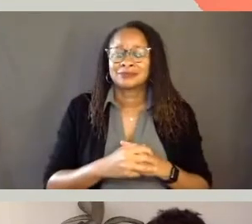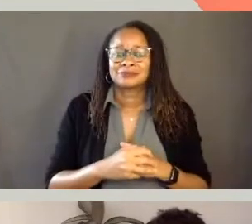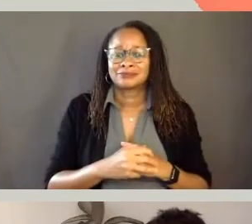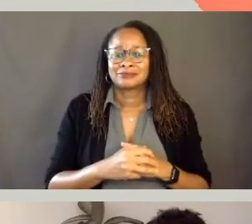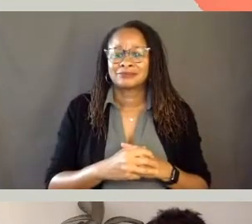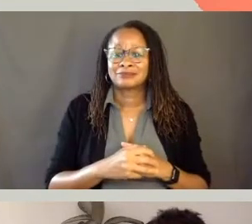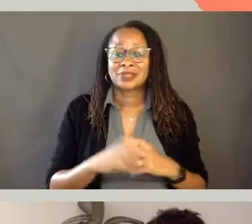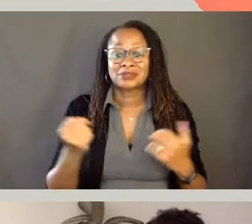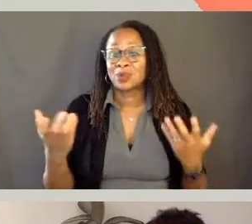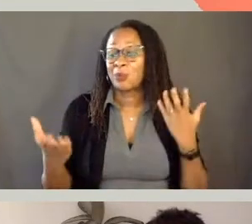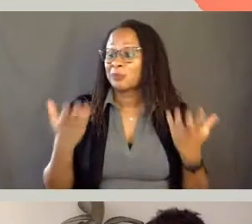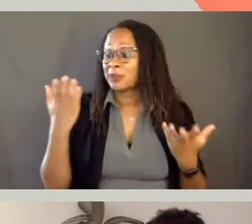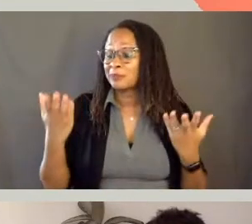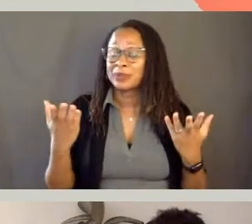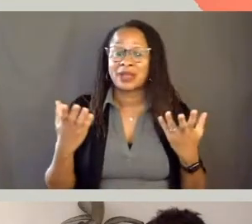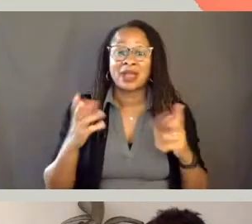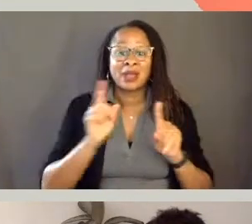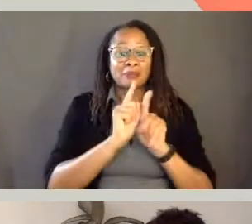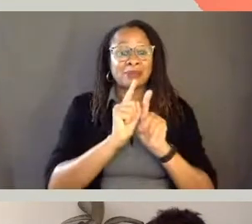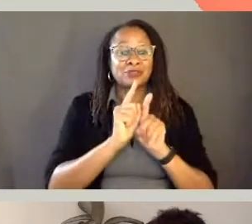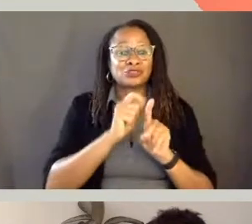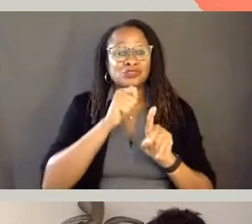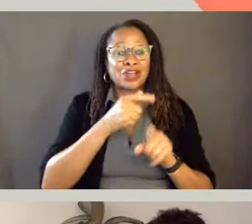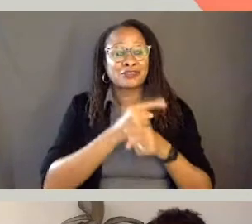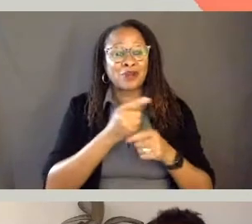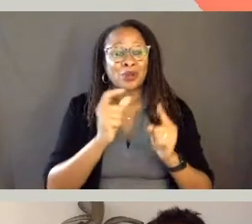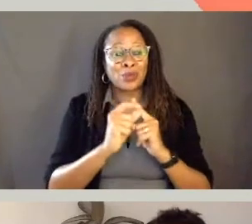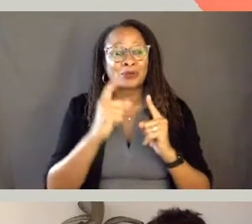So maybe mentorship isn't the right word because there is that hierarchy.